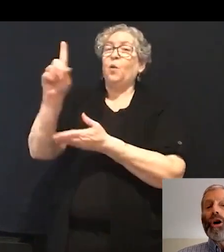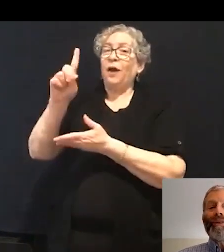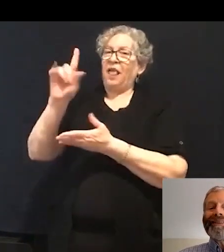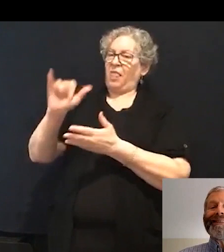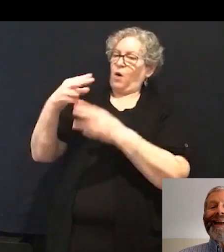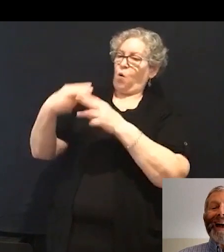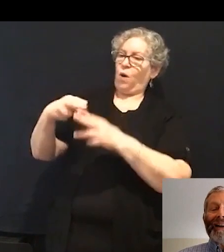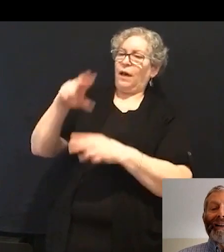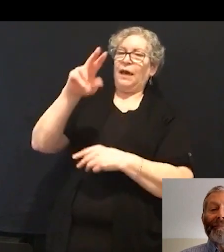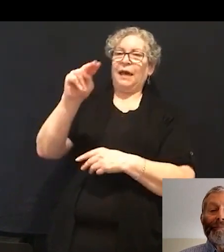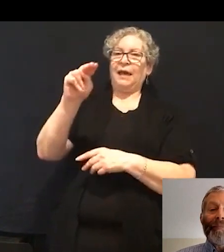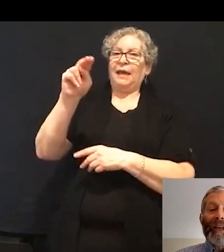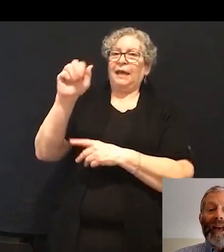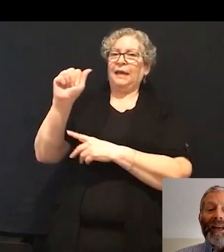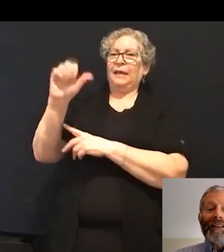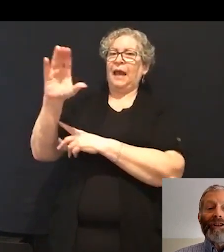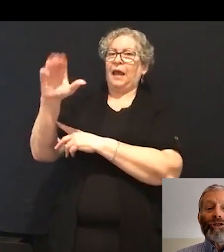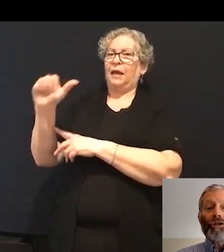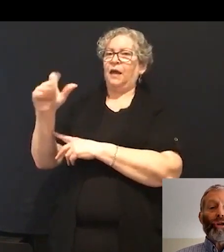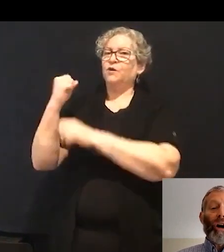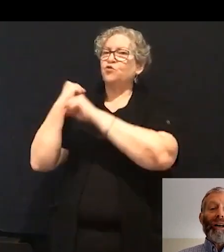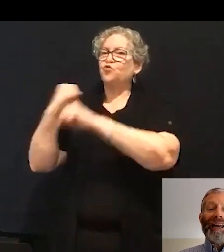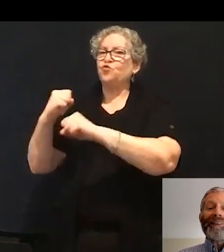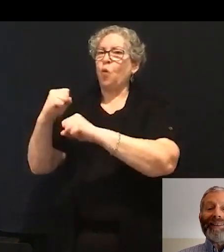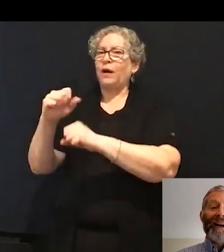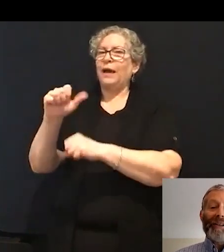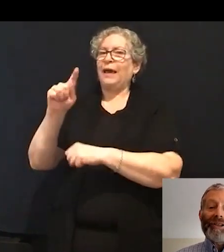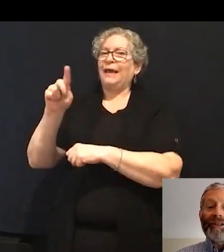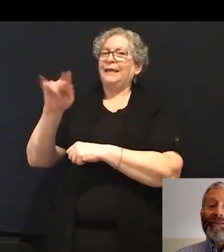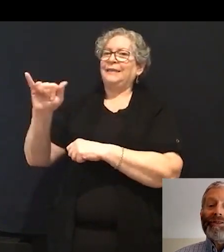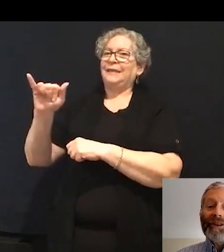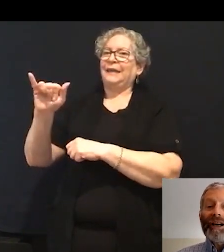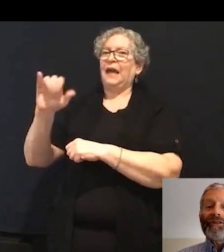known as NACA. And it's a strong antioxidant designed